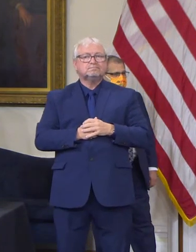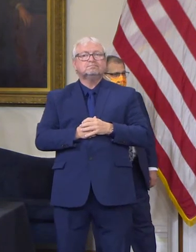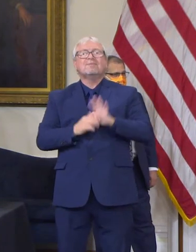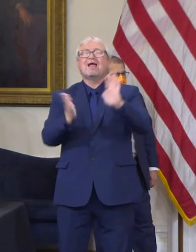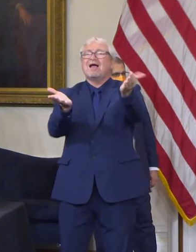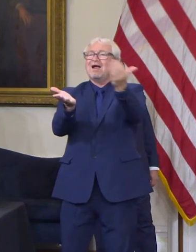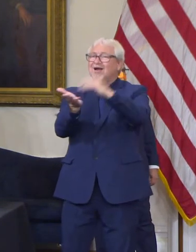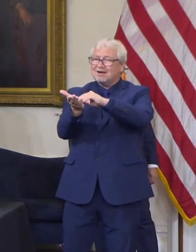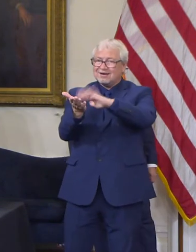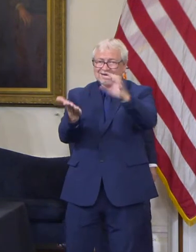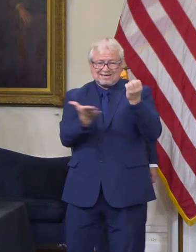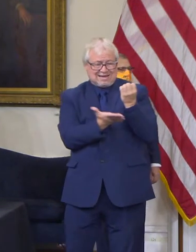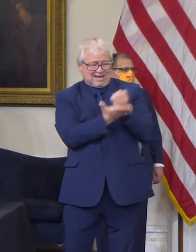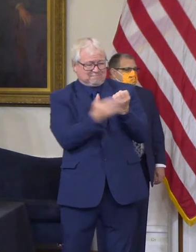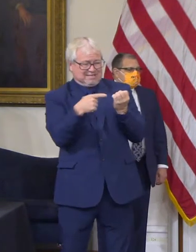We continue to have one of the the strongest health